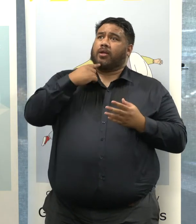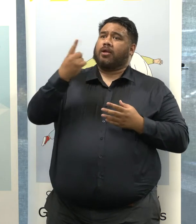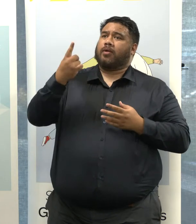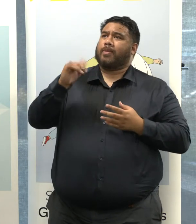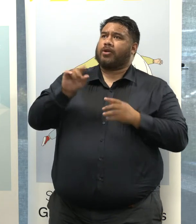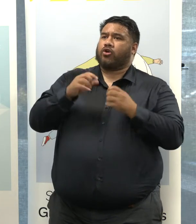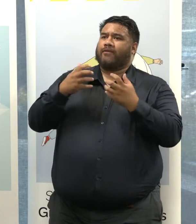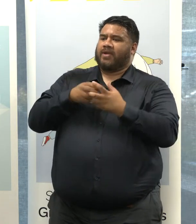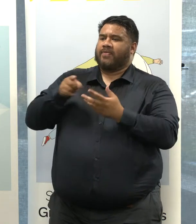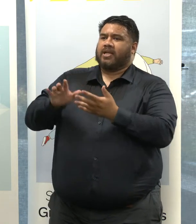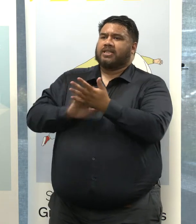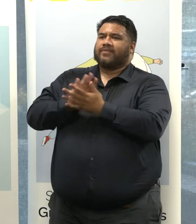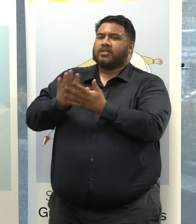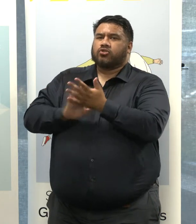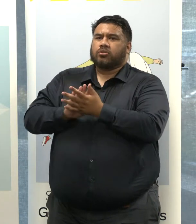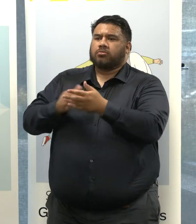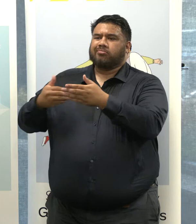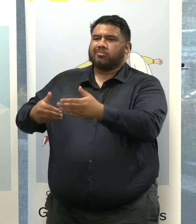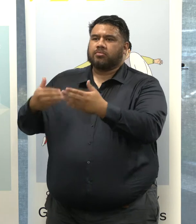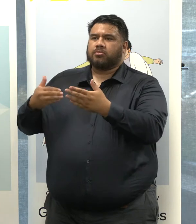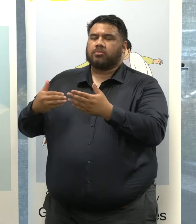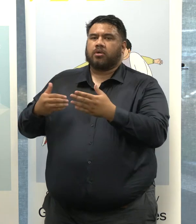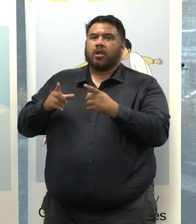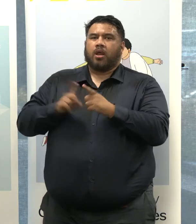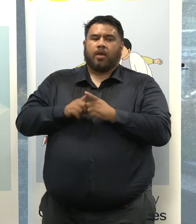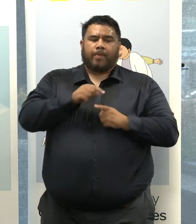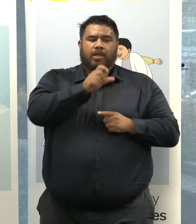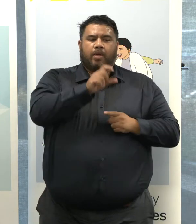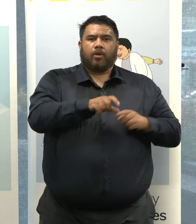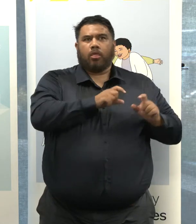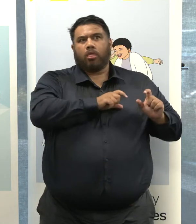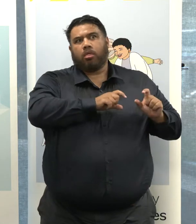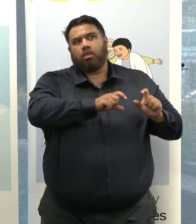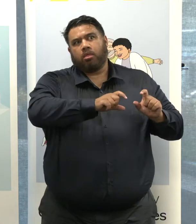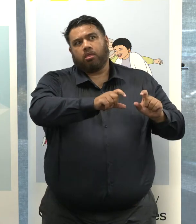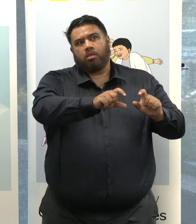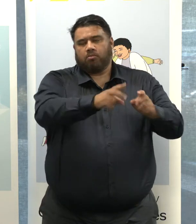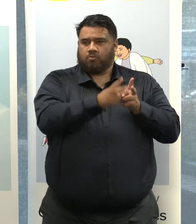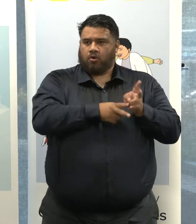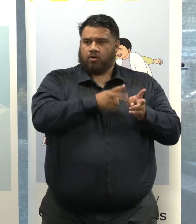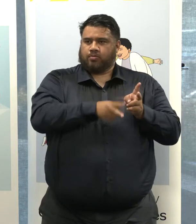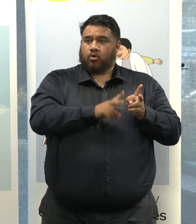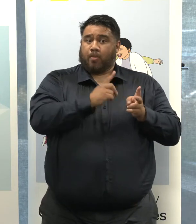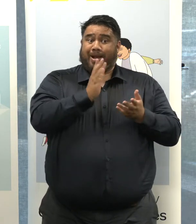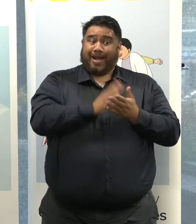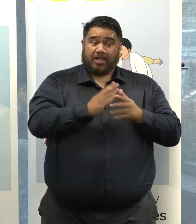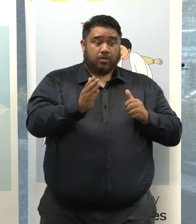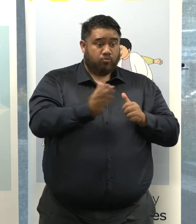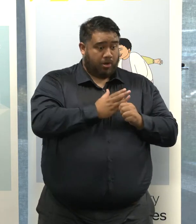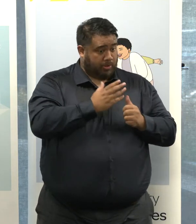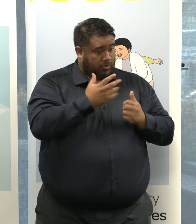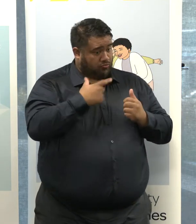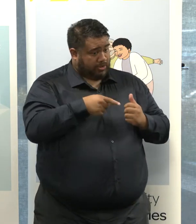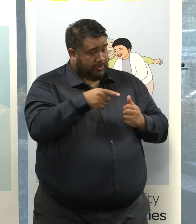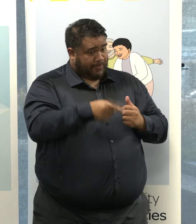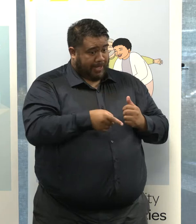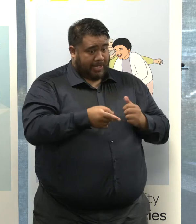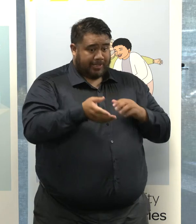diagnosis. The reason for that as we have some deaths we report that might not fit that definition.